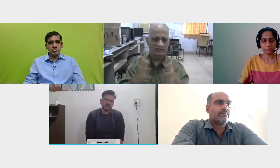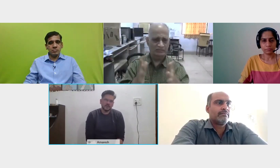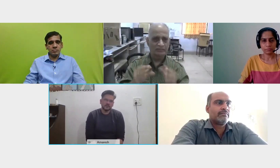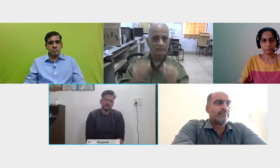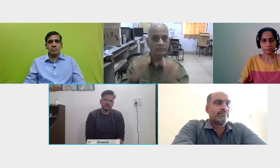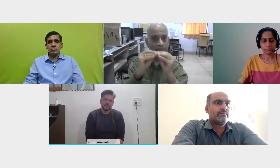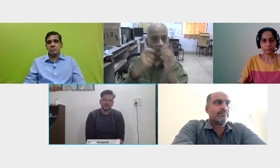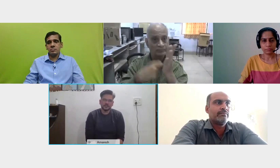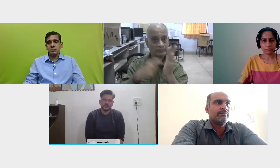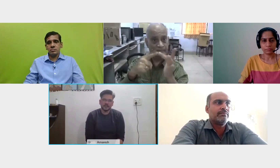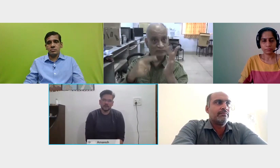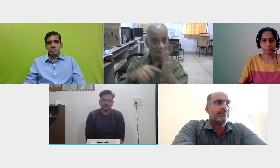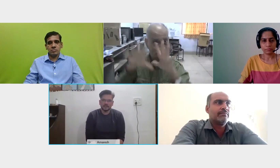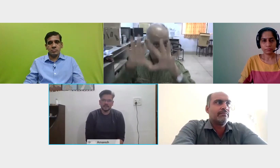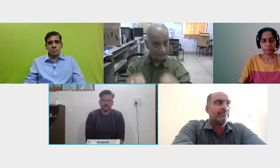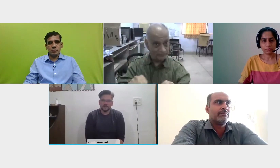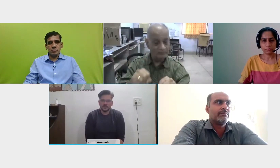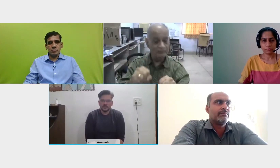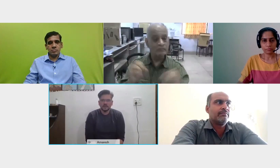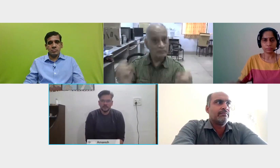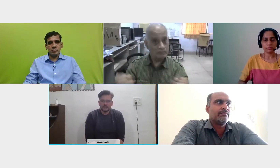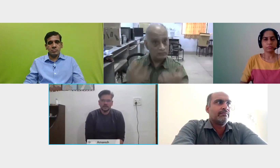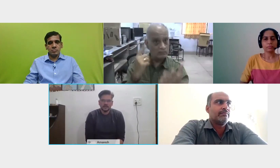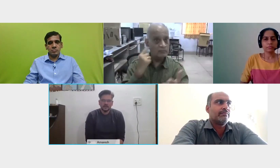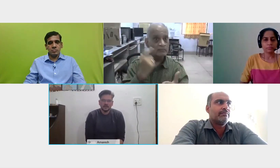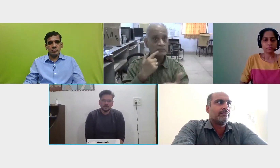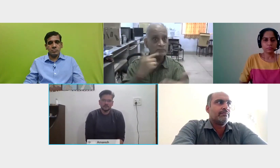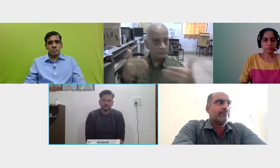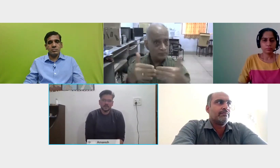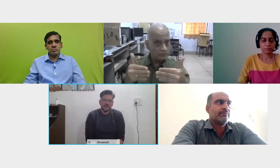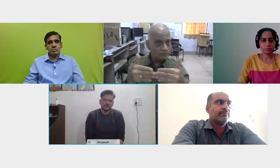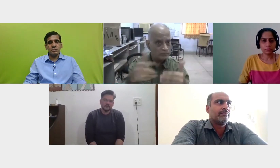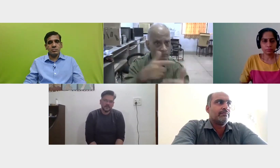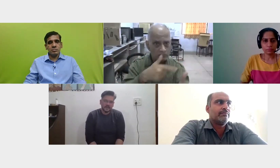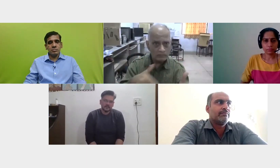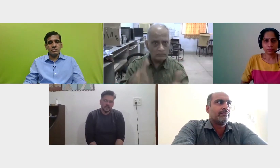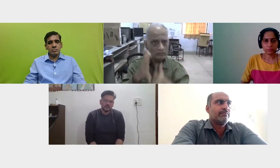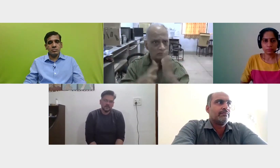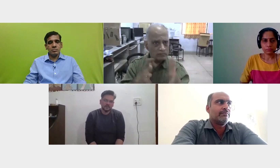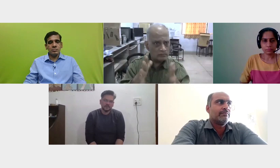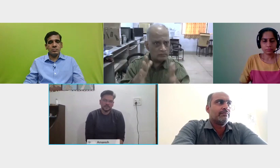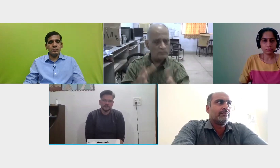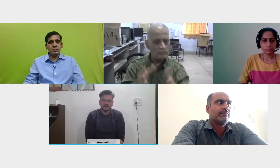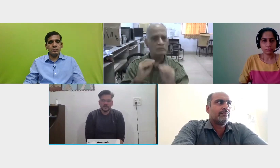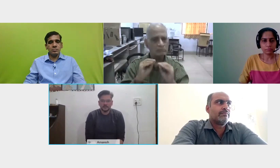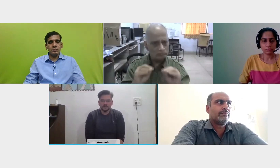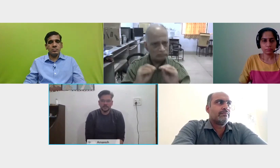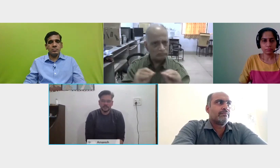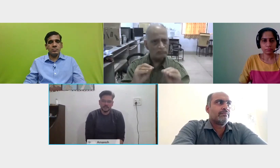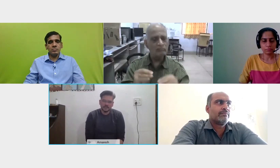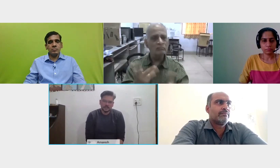was kind of gestural and iconic sign language. And which after that when the British came